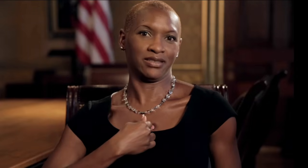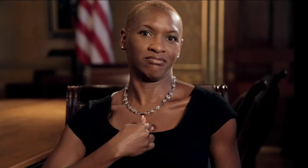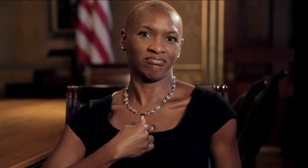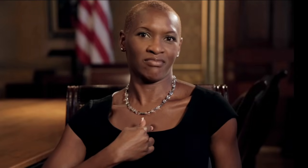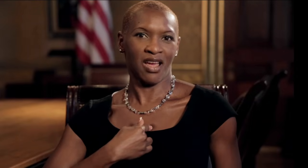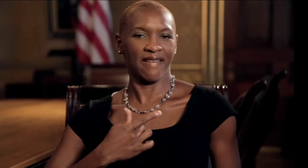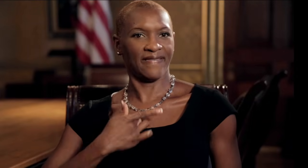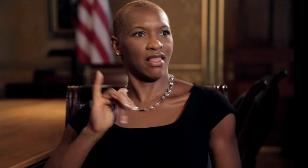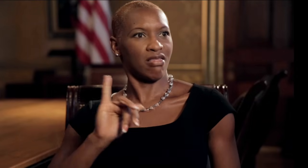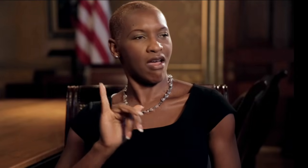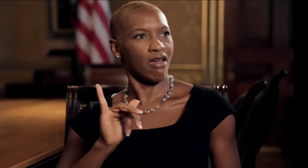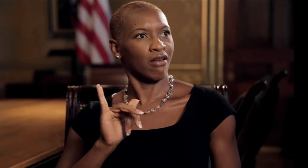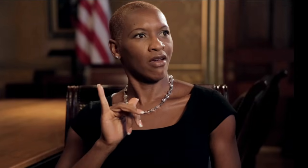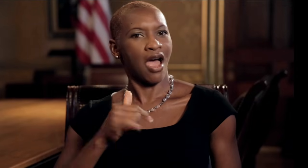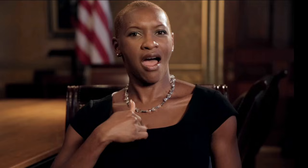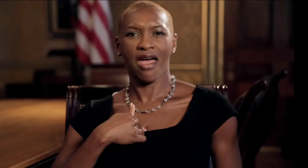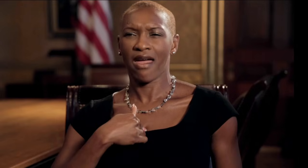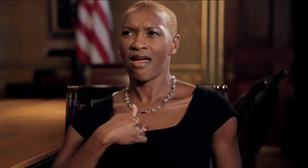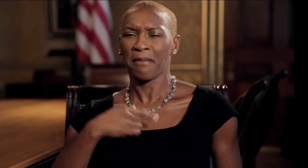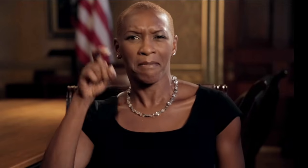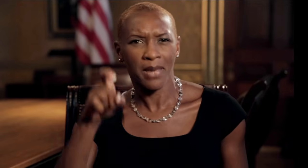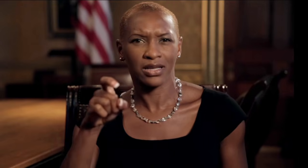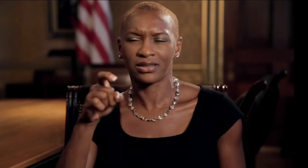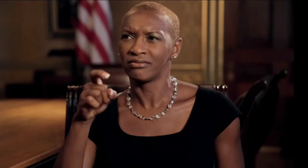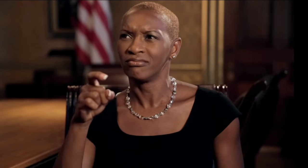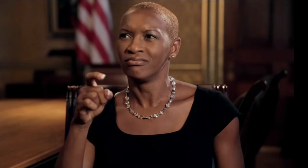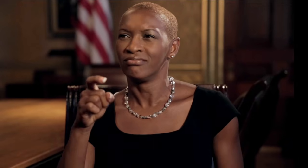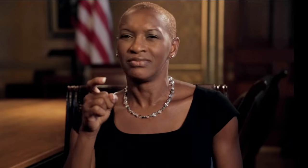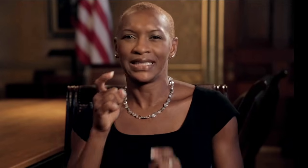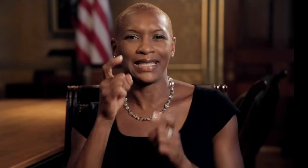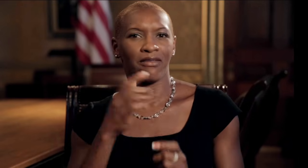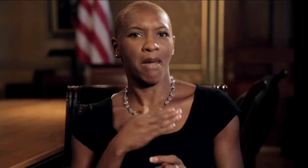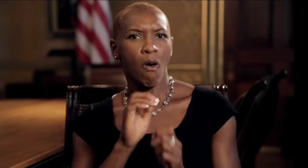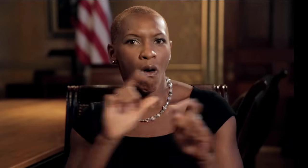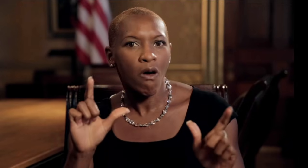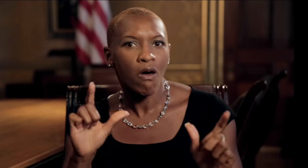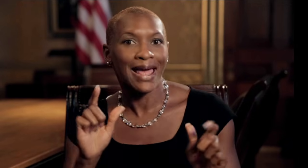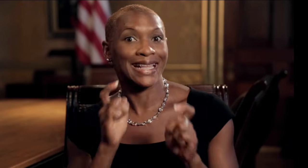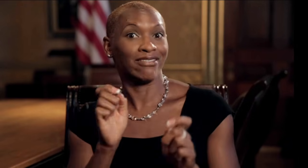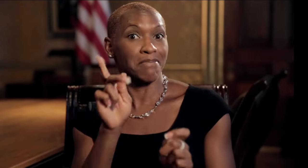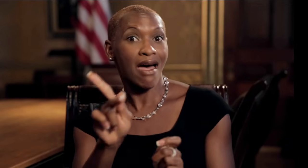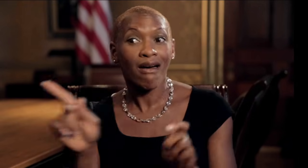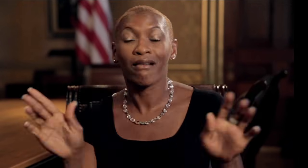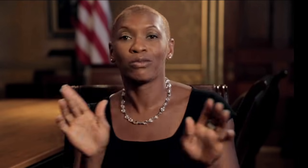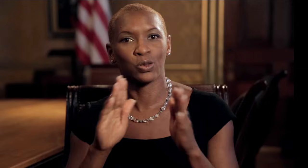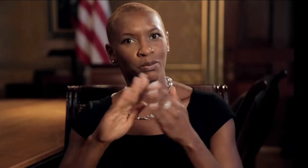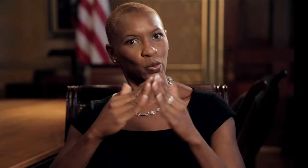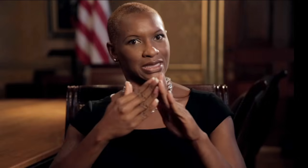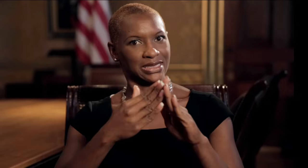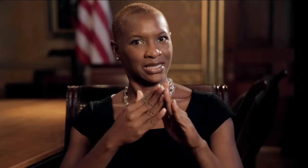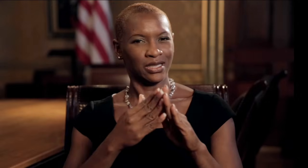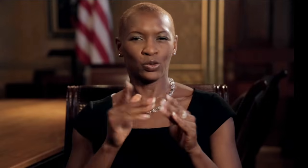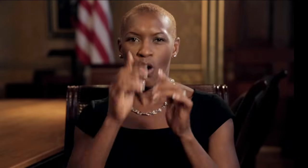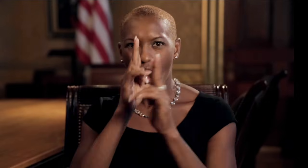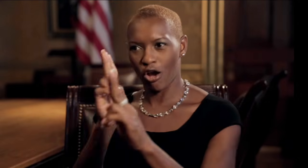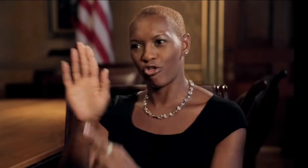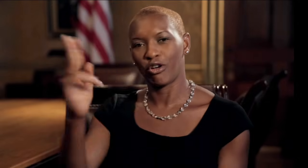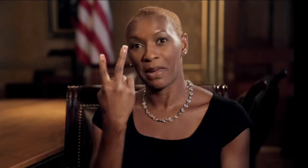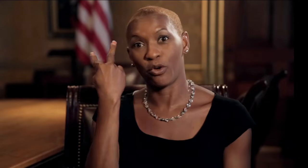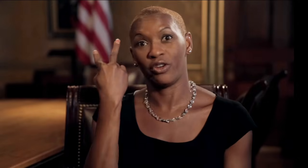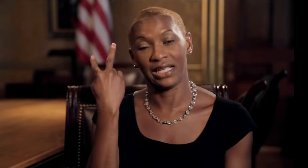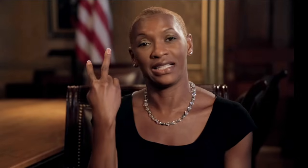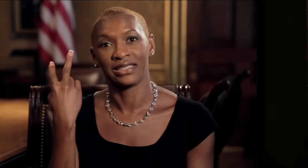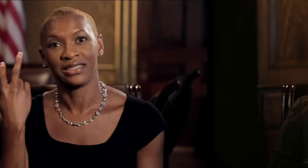I feel like I must give my all, and to give back to the community to honor her memory.